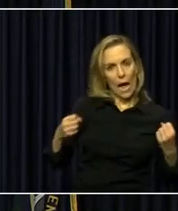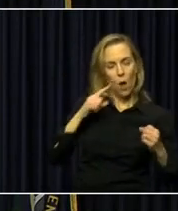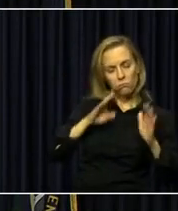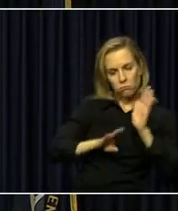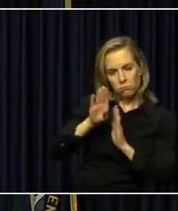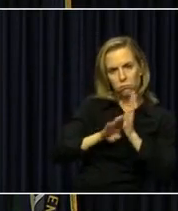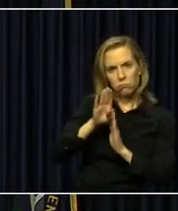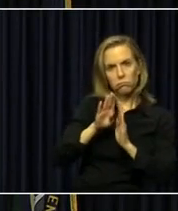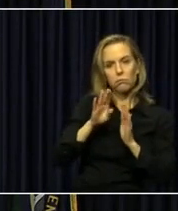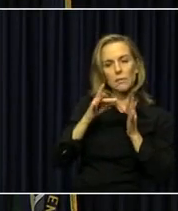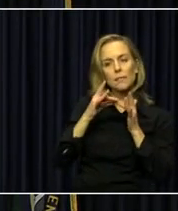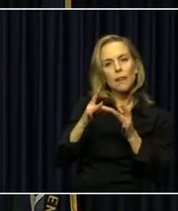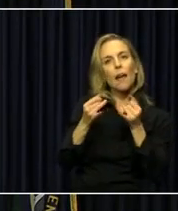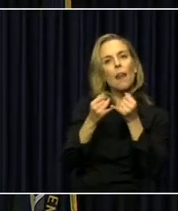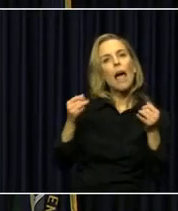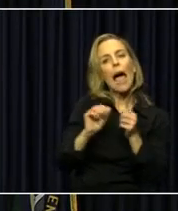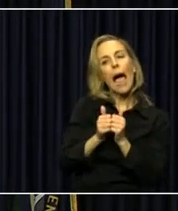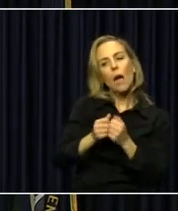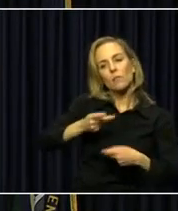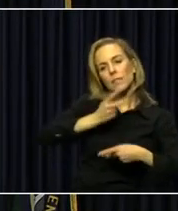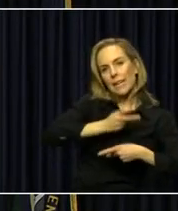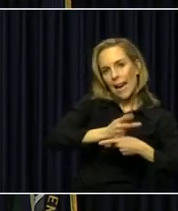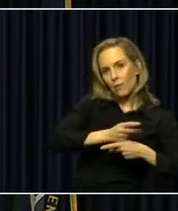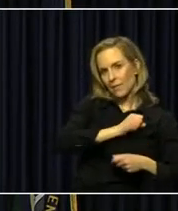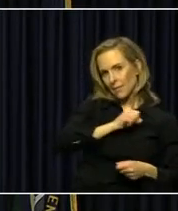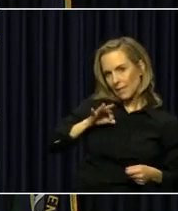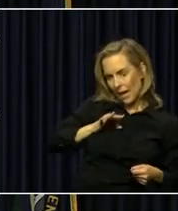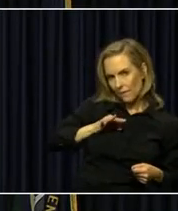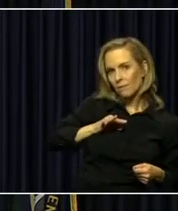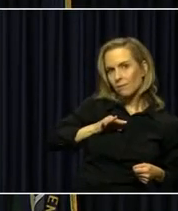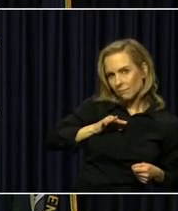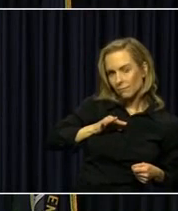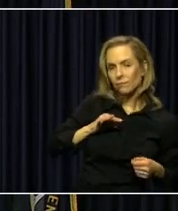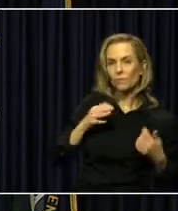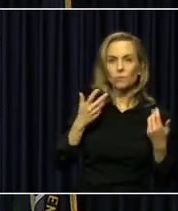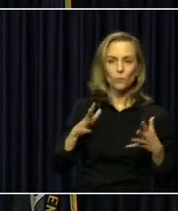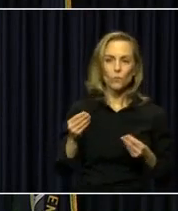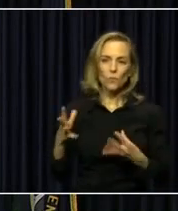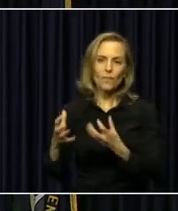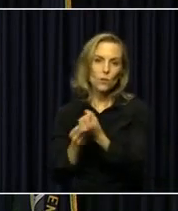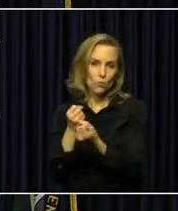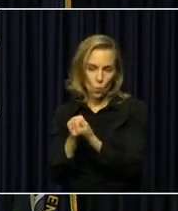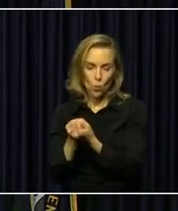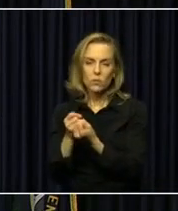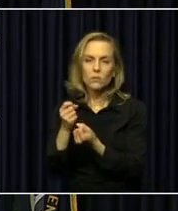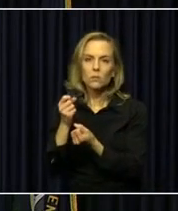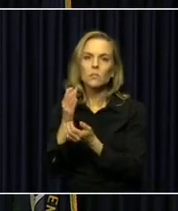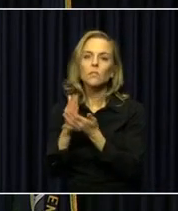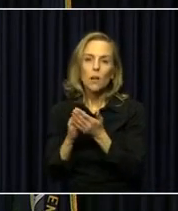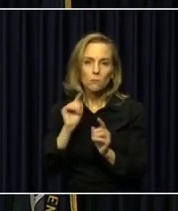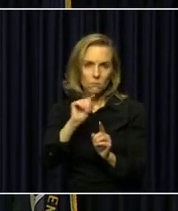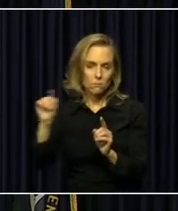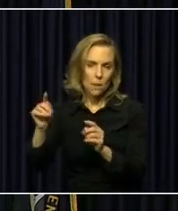THESE FACILITIES TAKE THEIR RESPONSIBILITIES VERY SERIOUSLY.